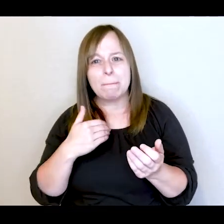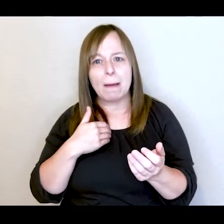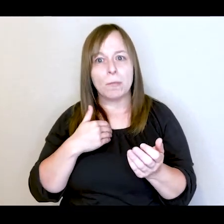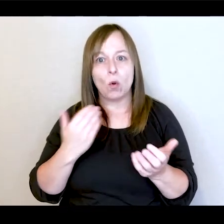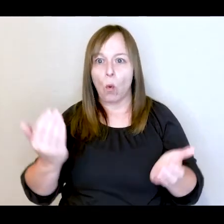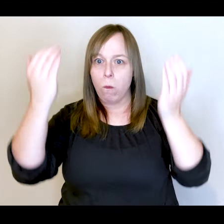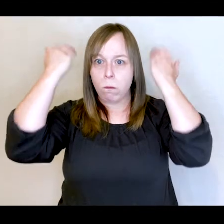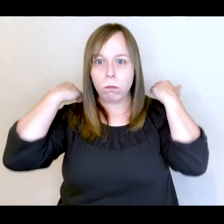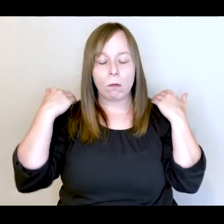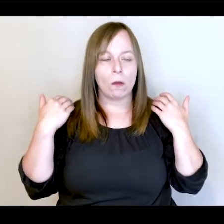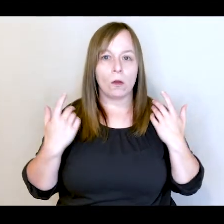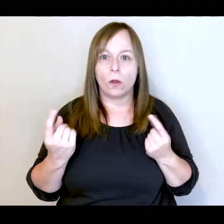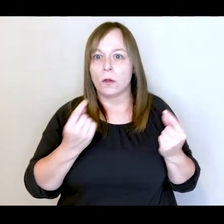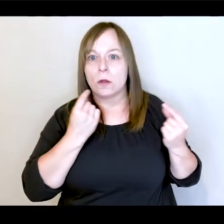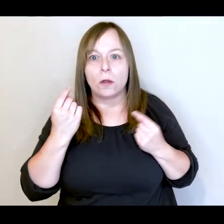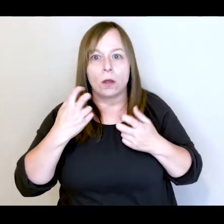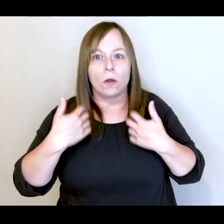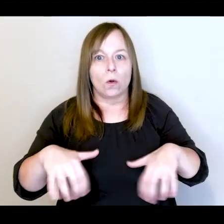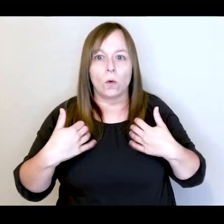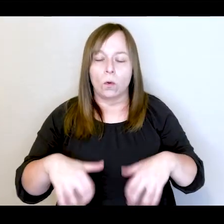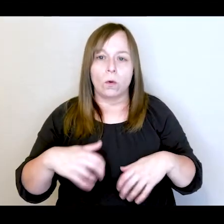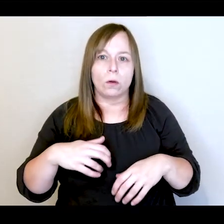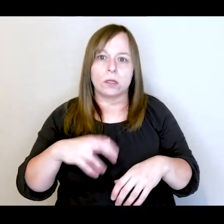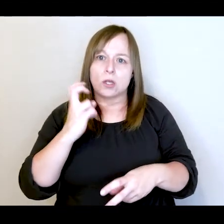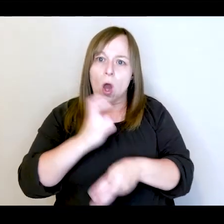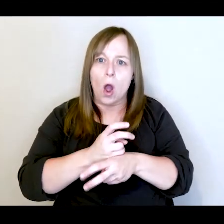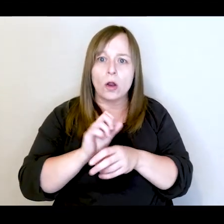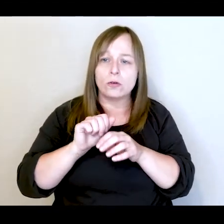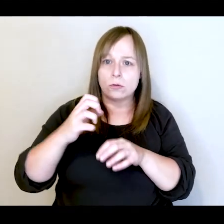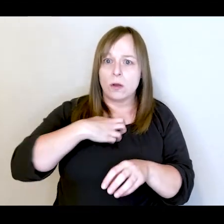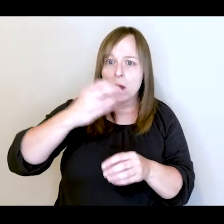overwhelmed by what's going on, that can be a hard sell. But we really do